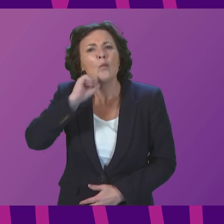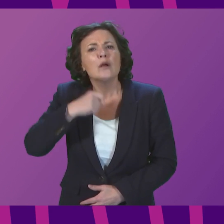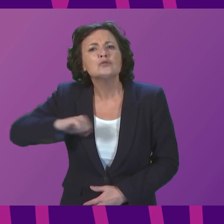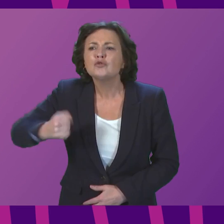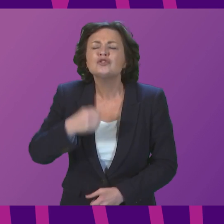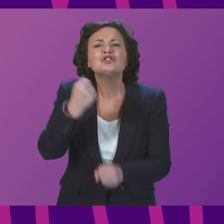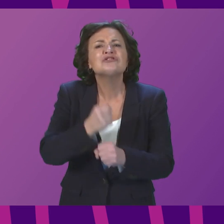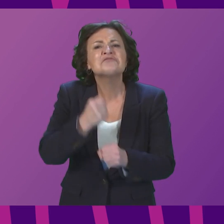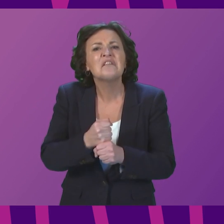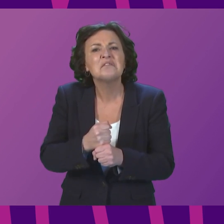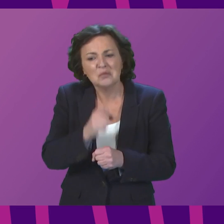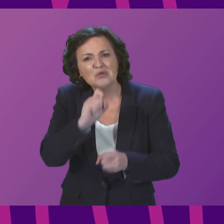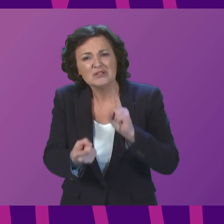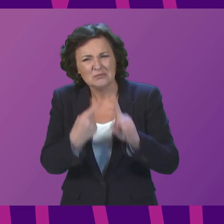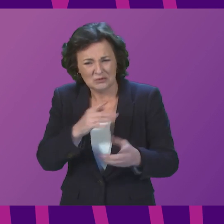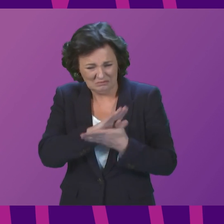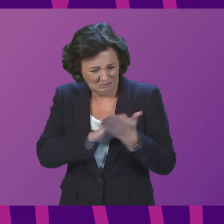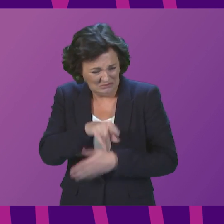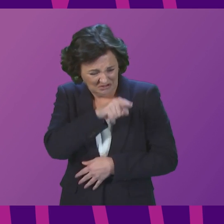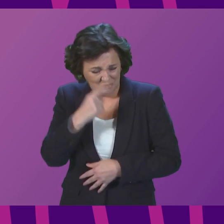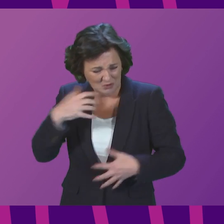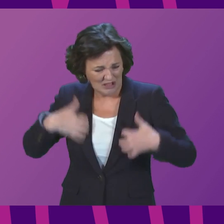of how far the north-east has fallen from its concern?